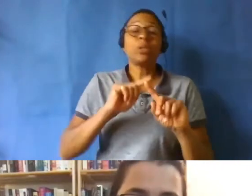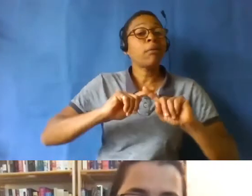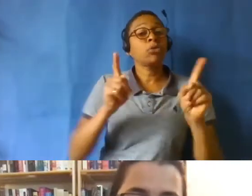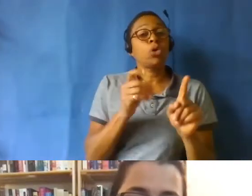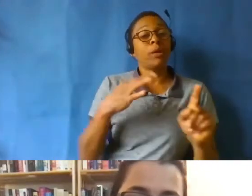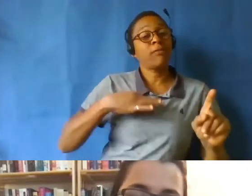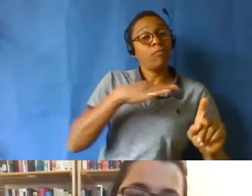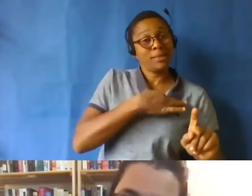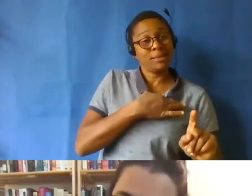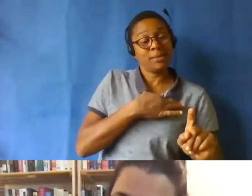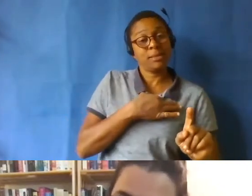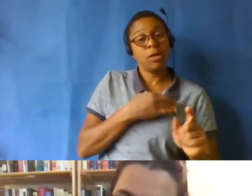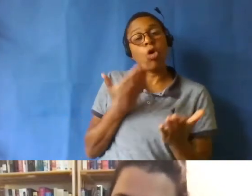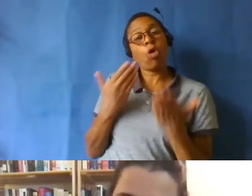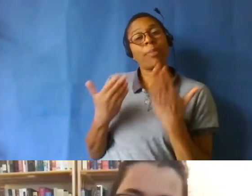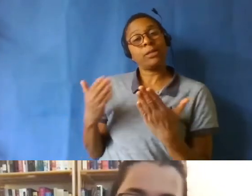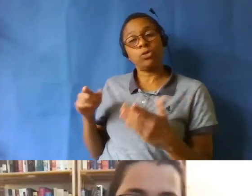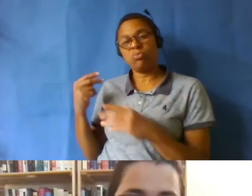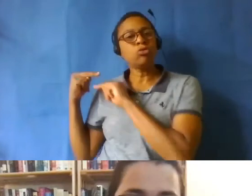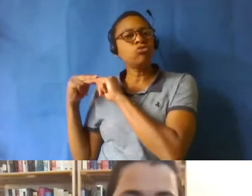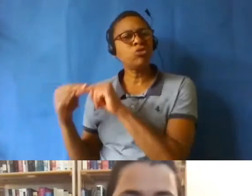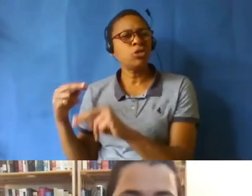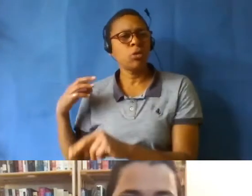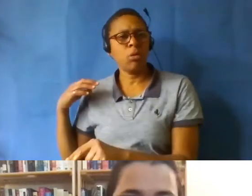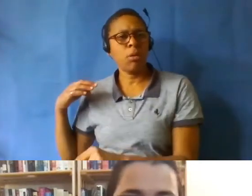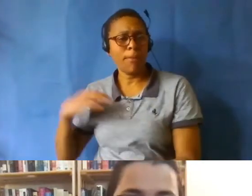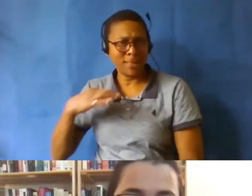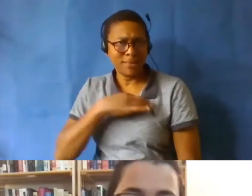delegitimize medical help and support that we mere need from these white